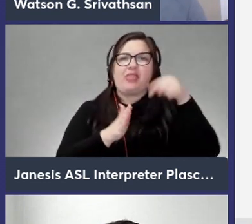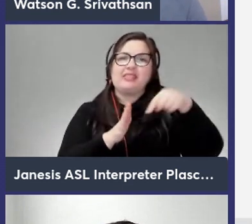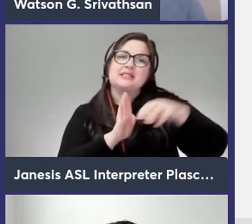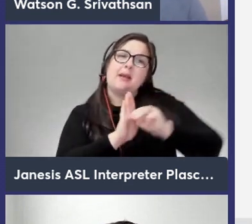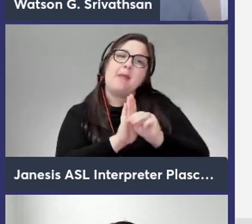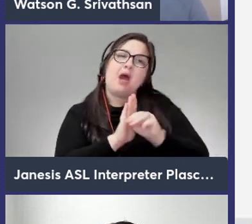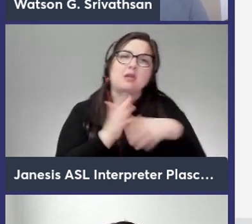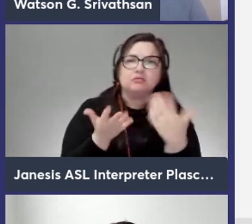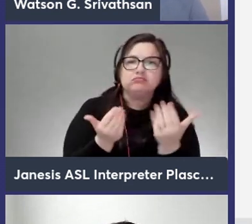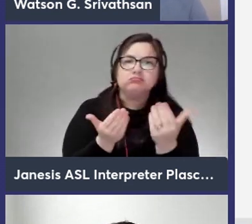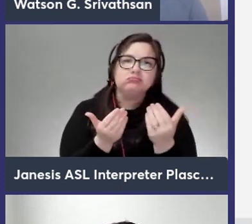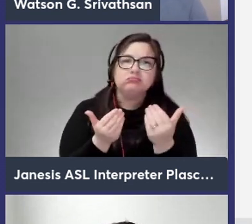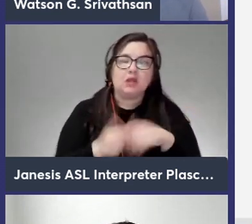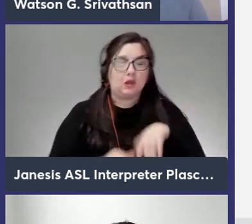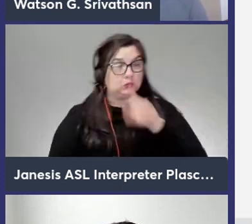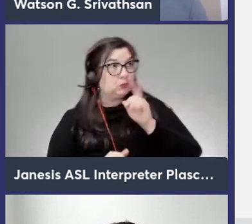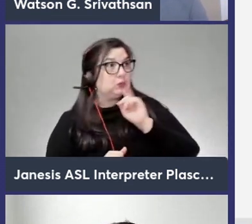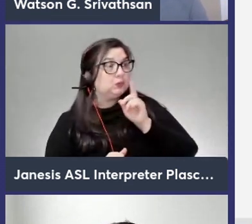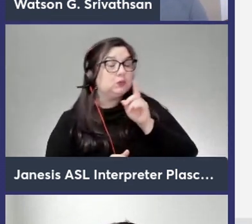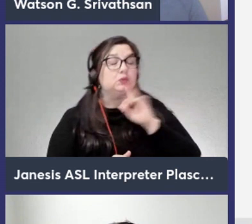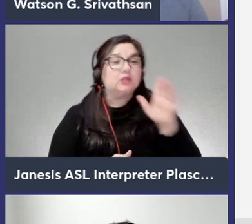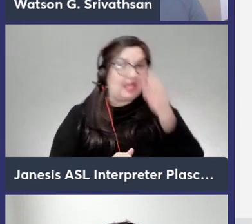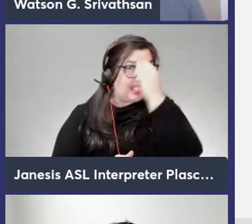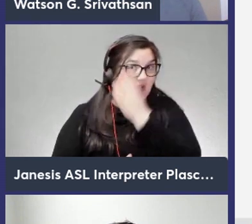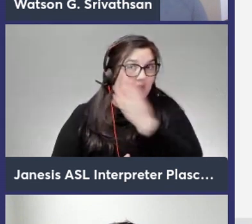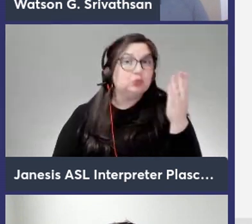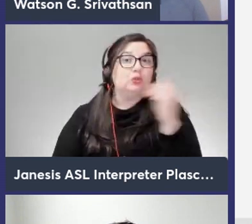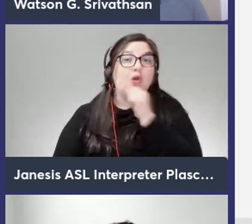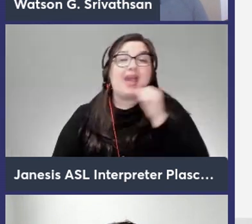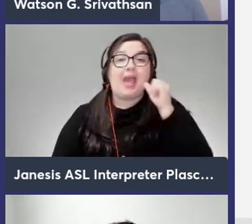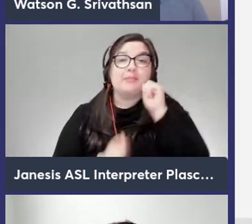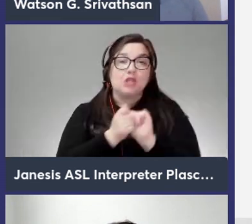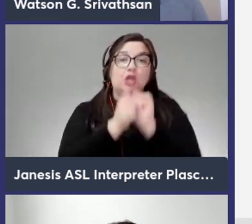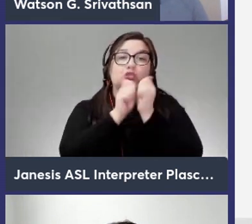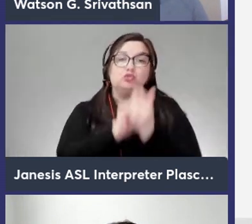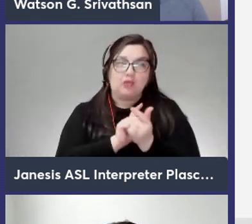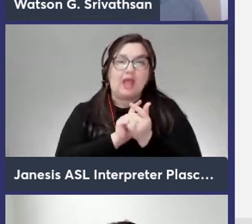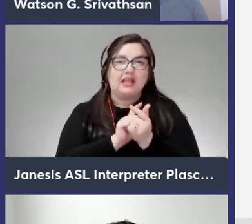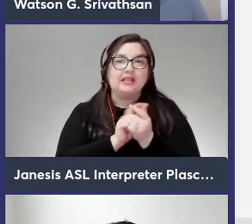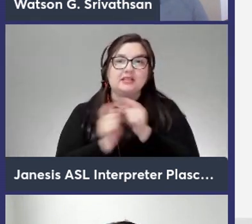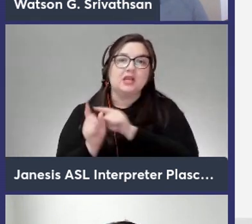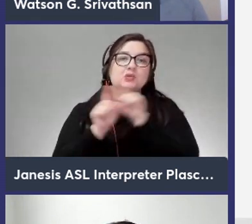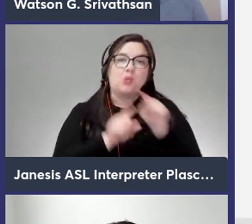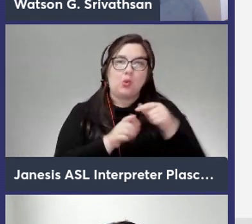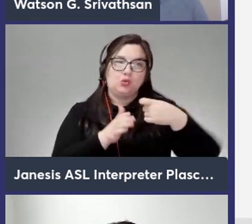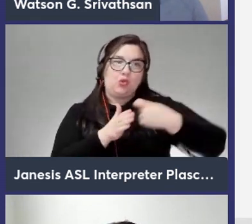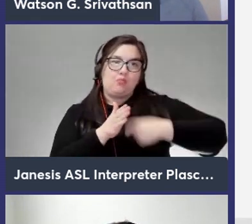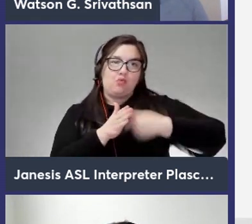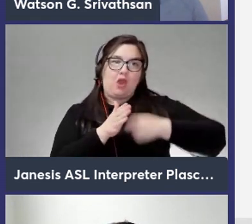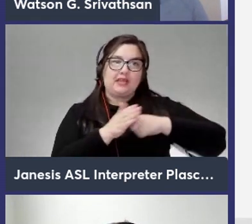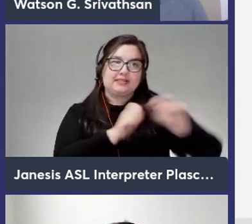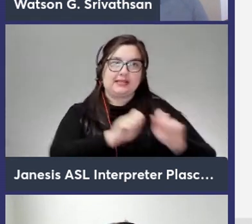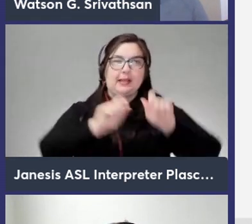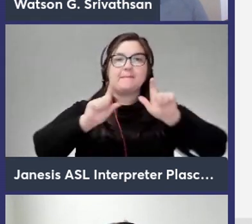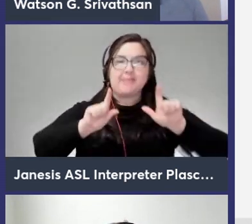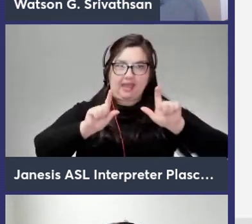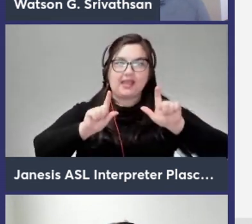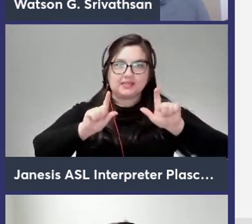Fantastic. So Amazon Translate is, let's go to the pricing page of Amazon Translate.